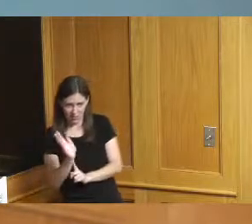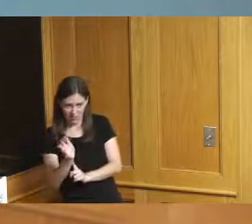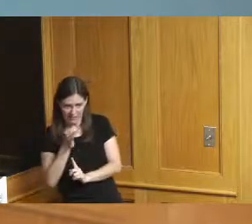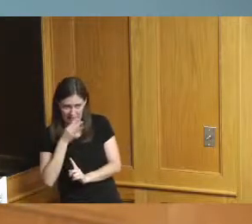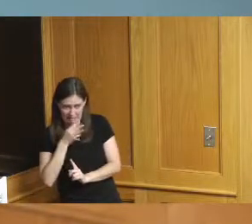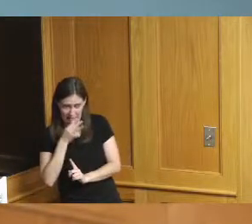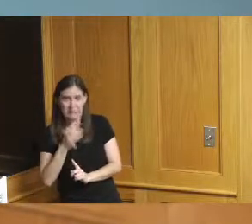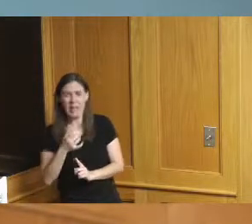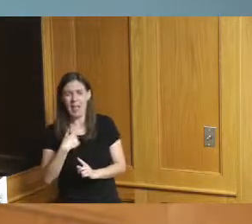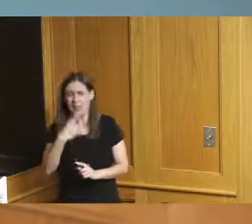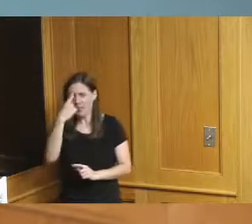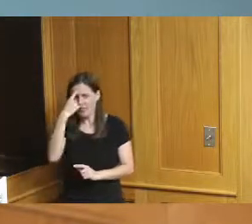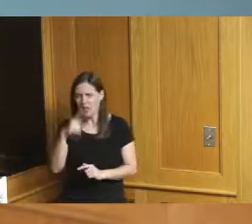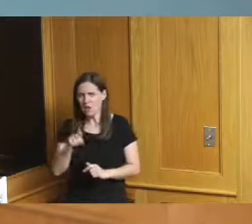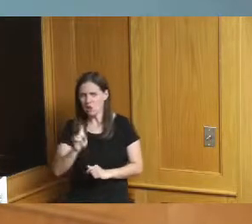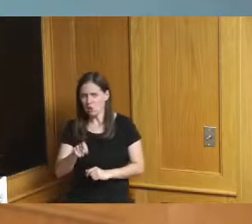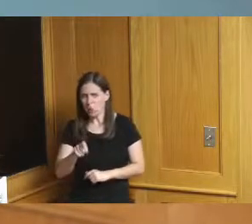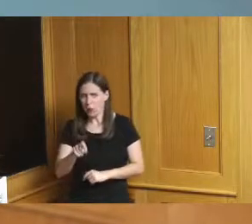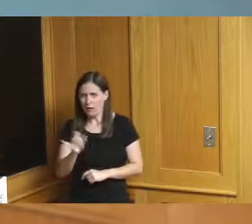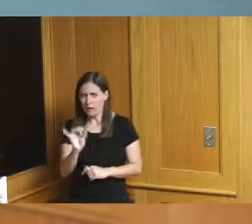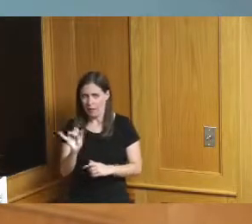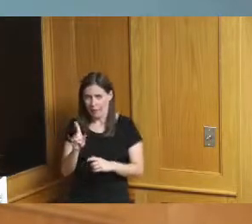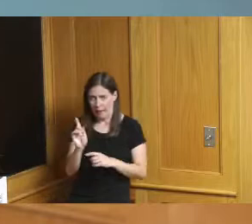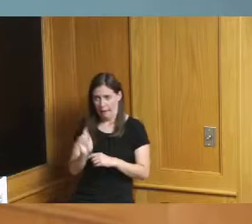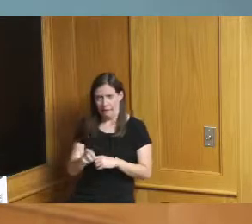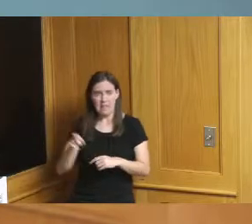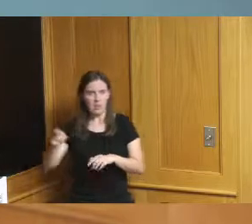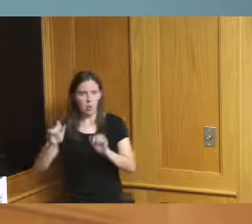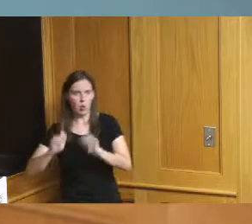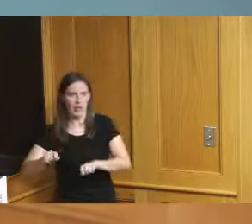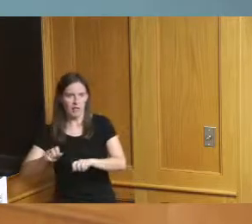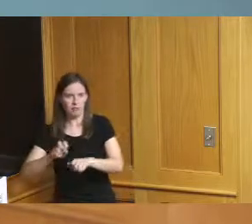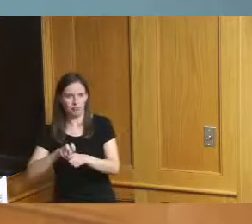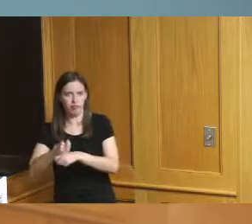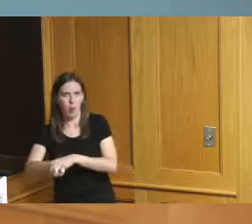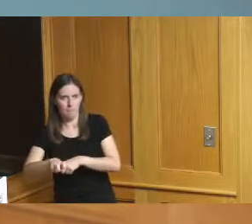us to be able to ask the question and then you can go to the slide that answers that question